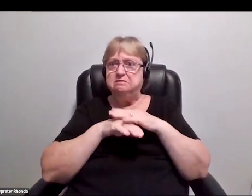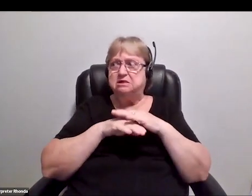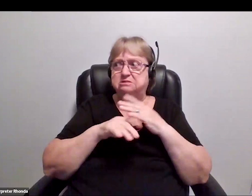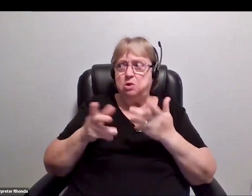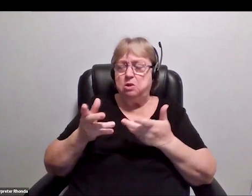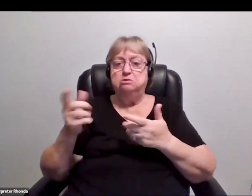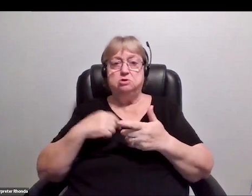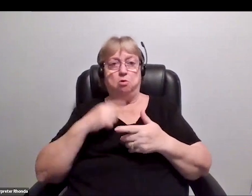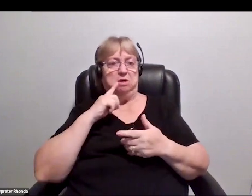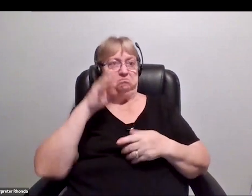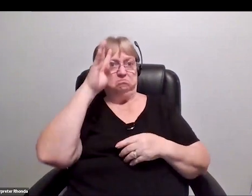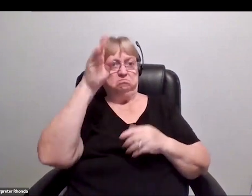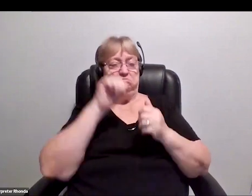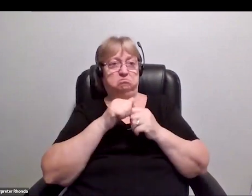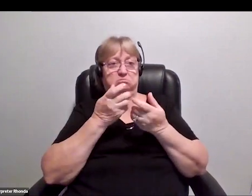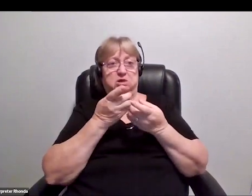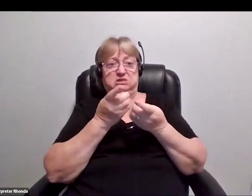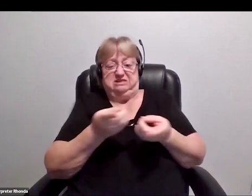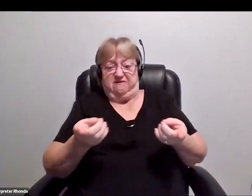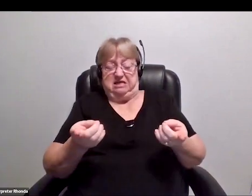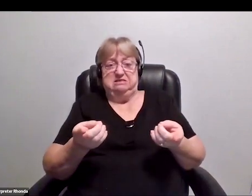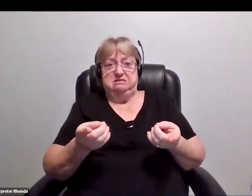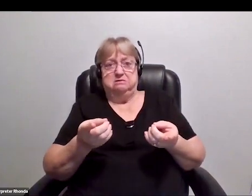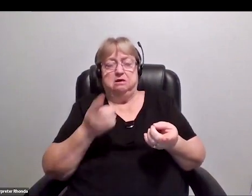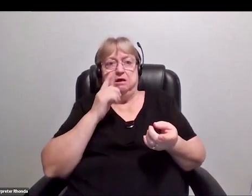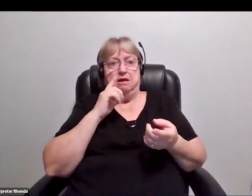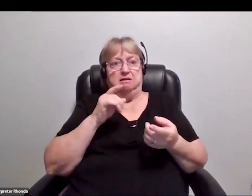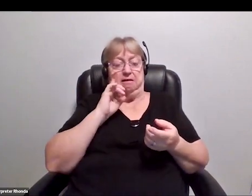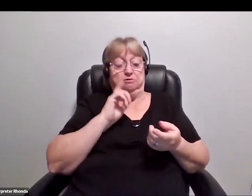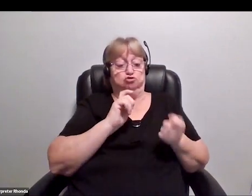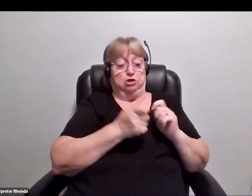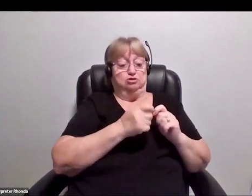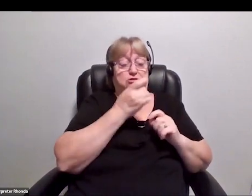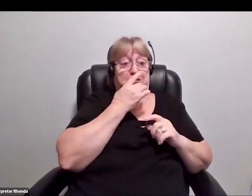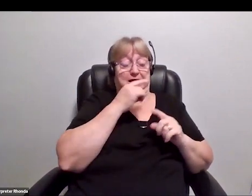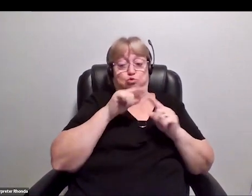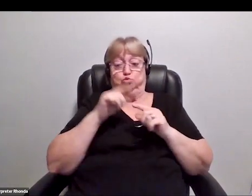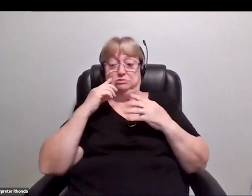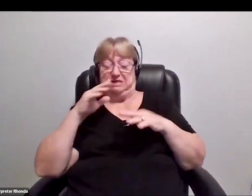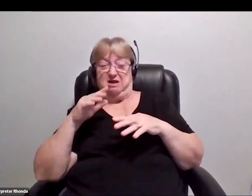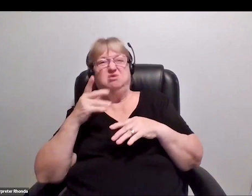It basically converts light to sound. I will talk a little bit more about how it works and some of the details.